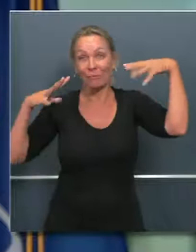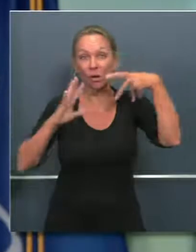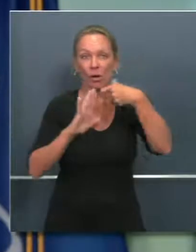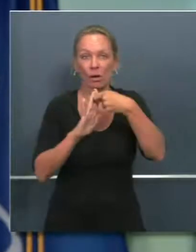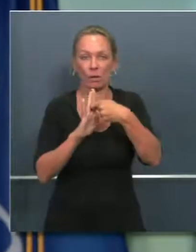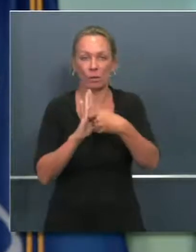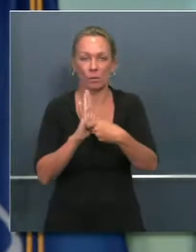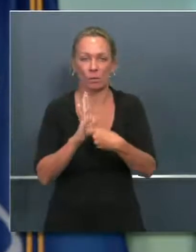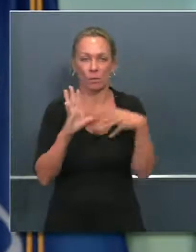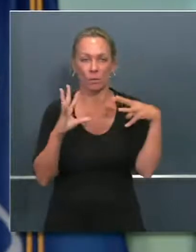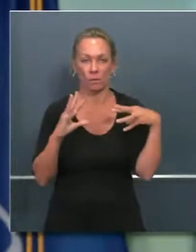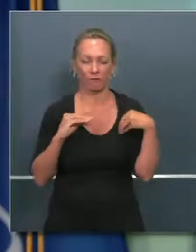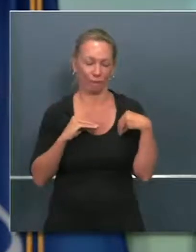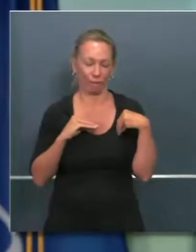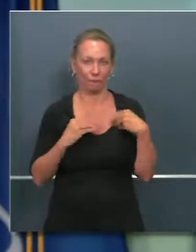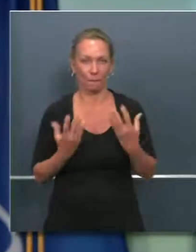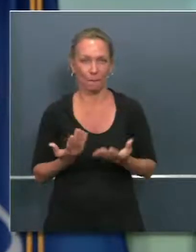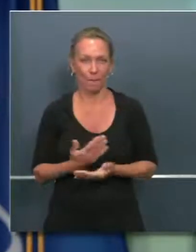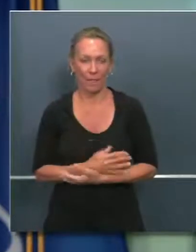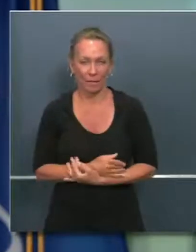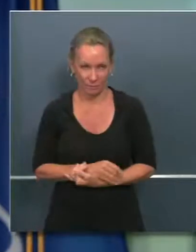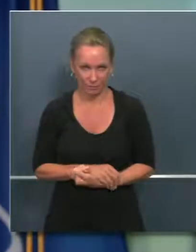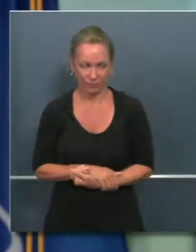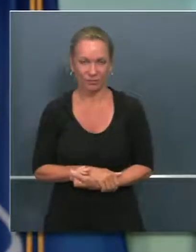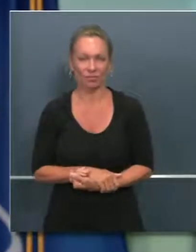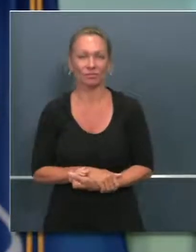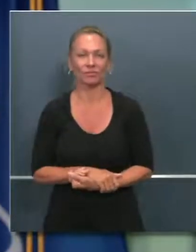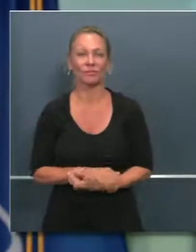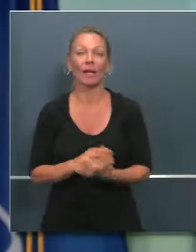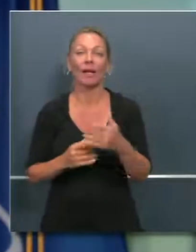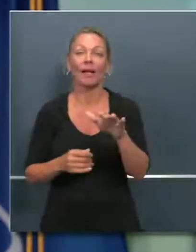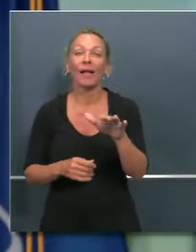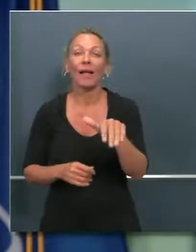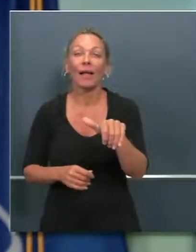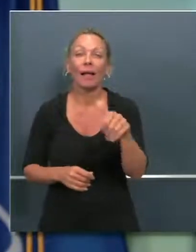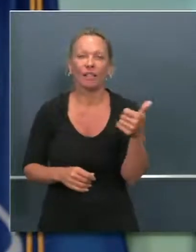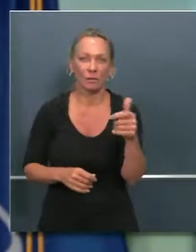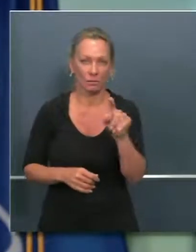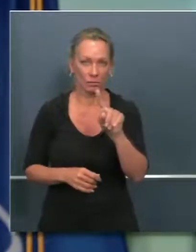each have their own sort of unique circumstances but it sounds like we made the decision to close